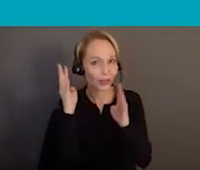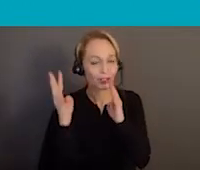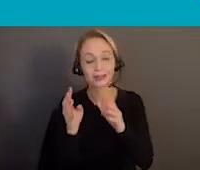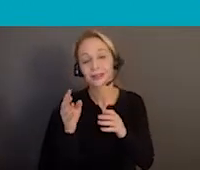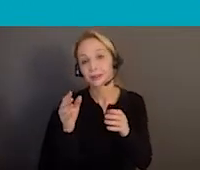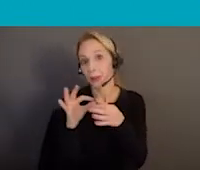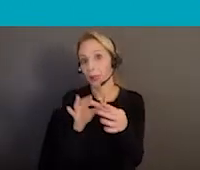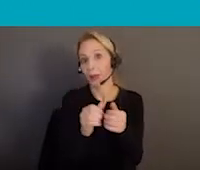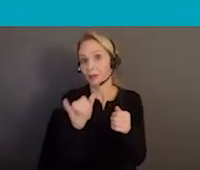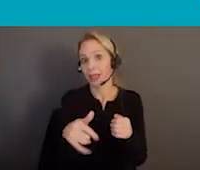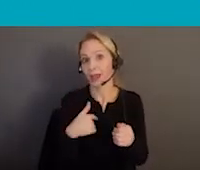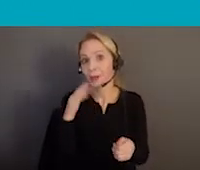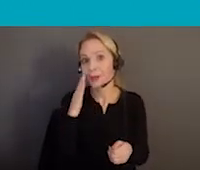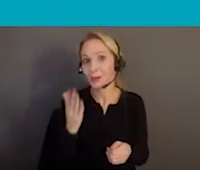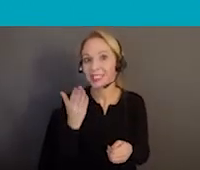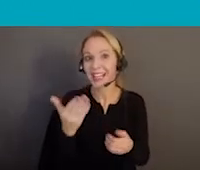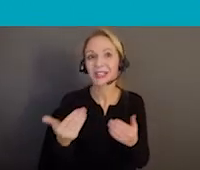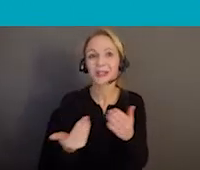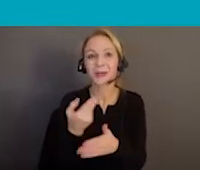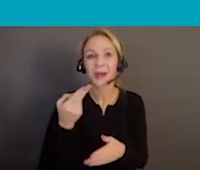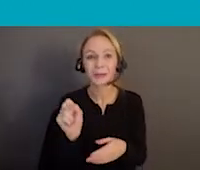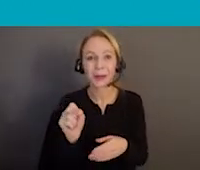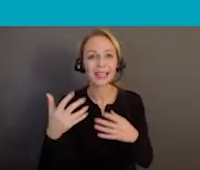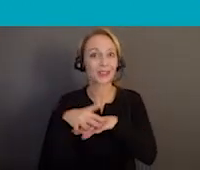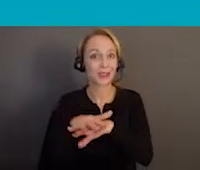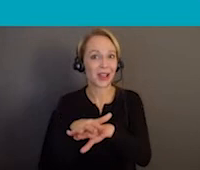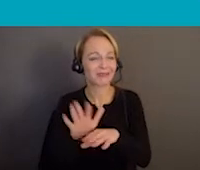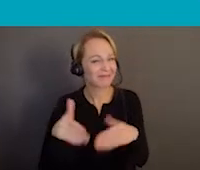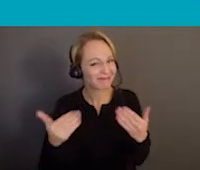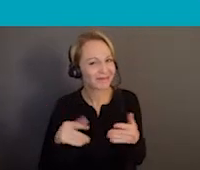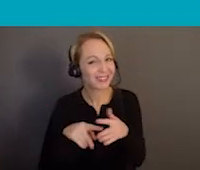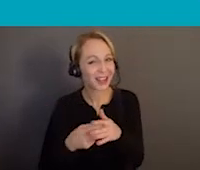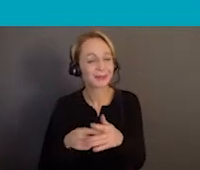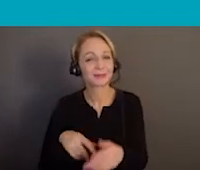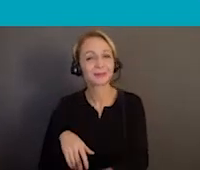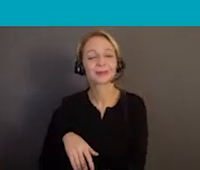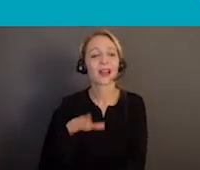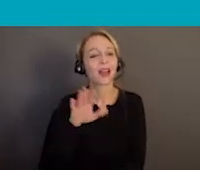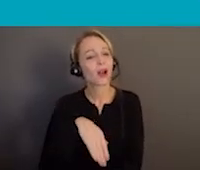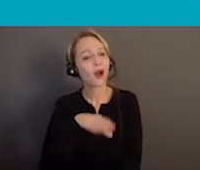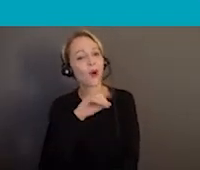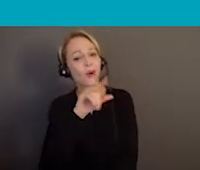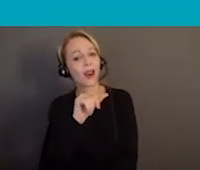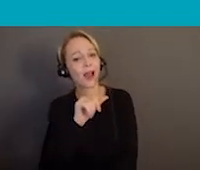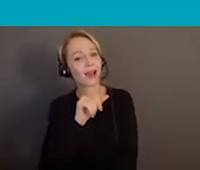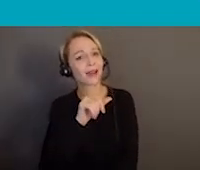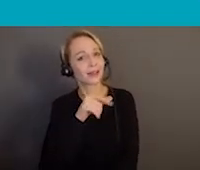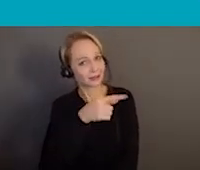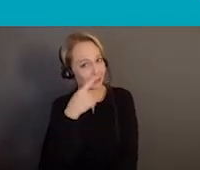WITH THAT WE WILL PRESENT NEW HubSpot CREATION, LET'S GET STARTED.